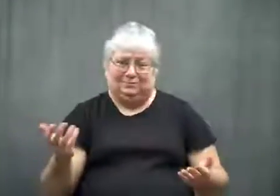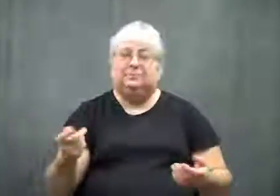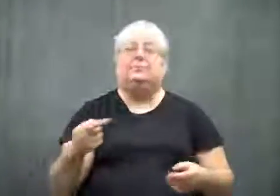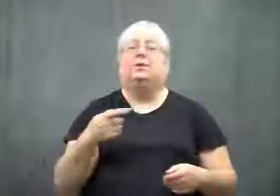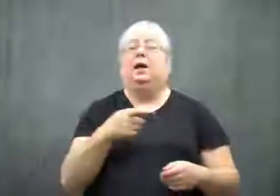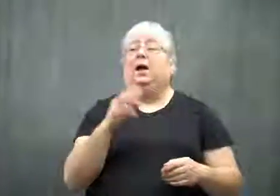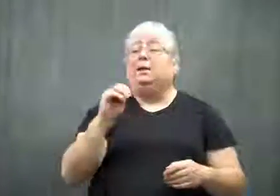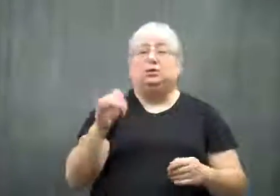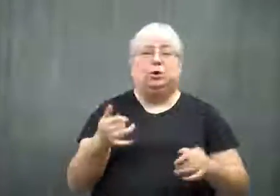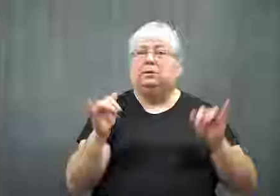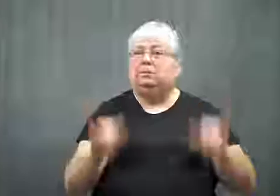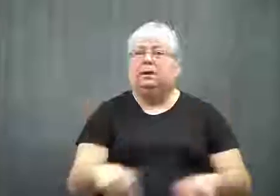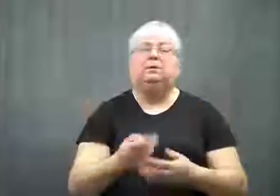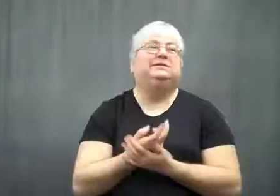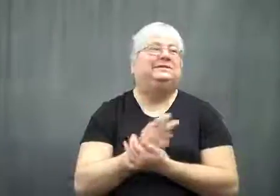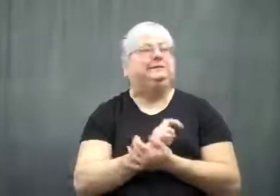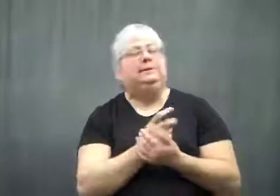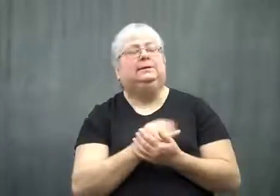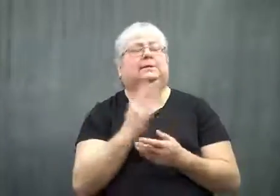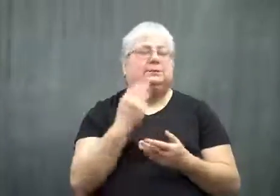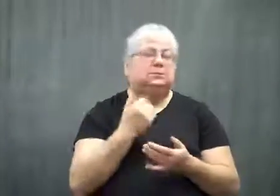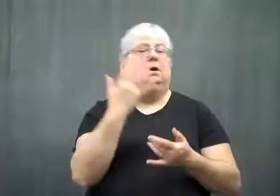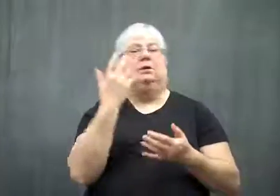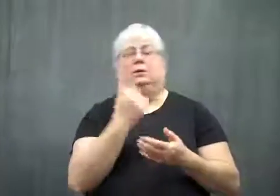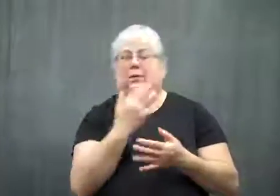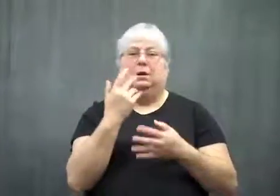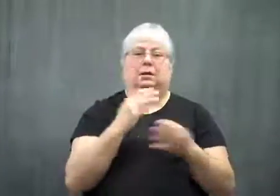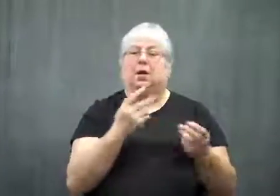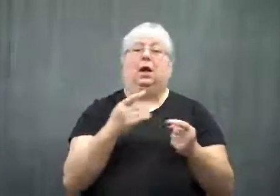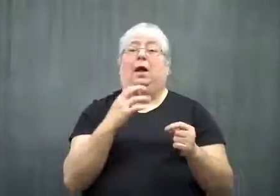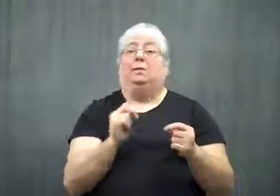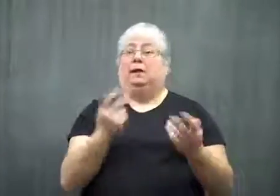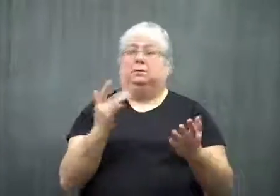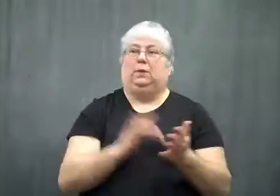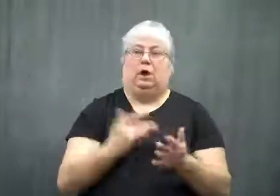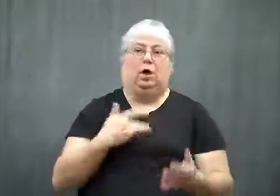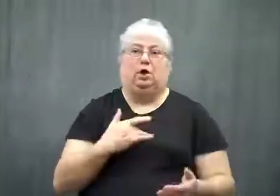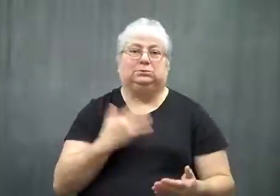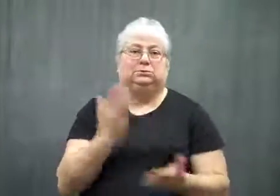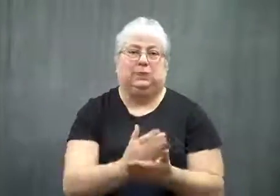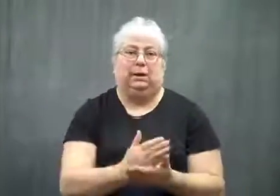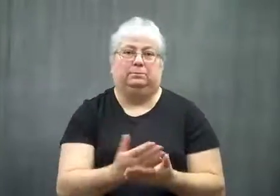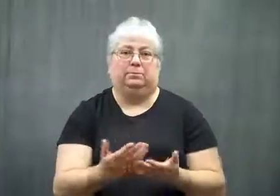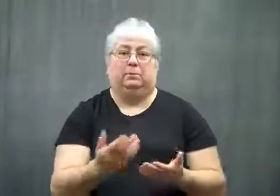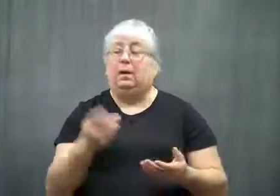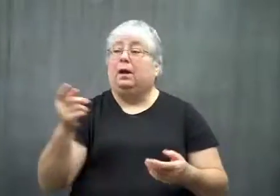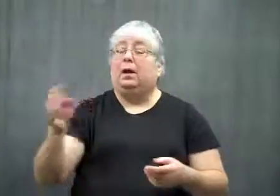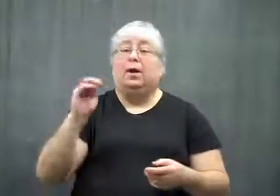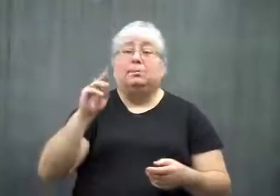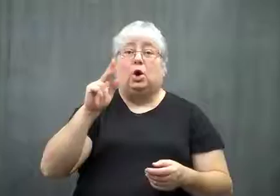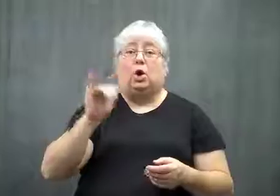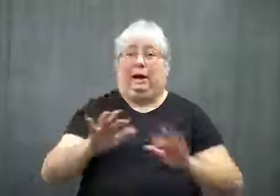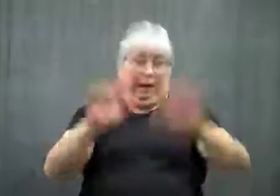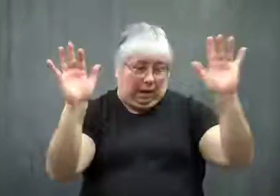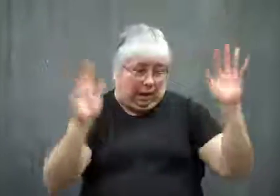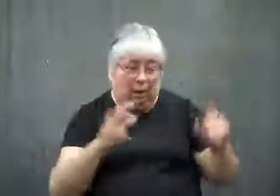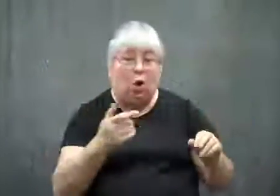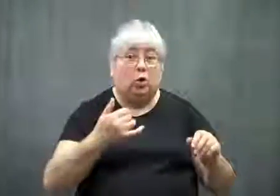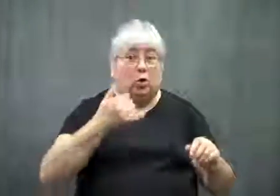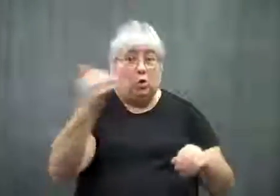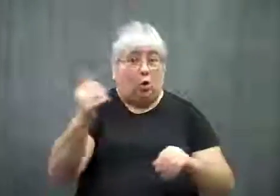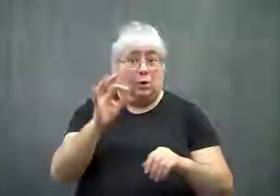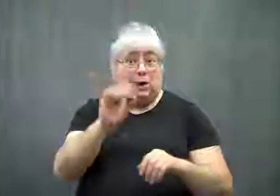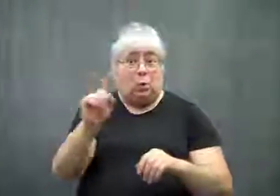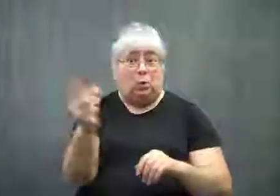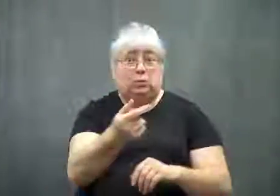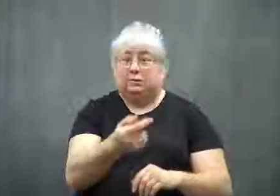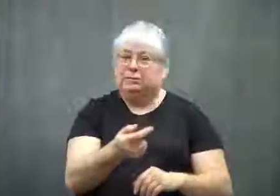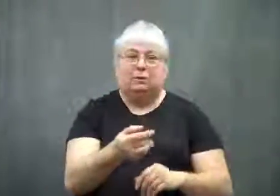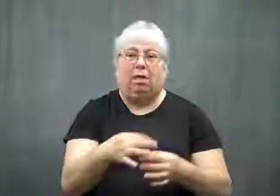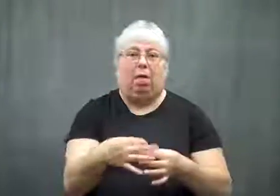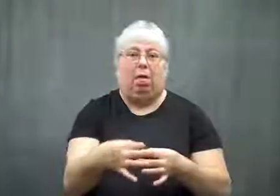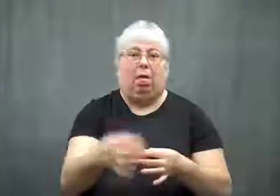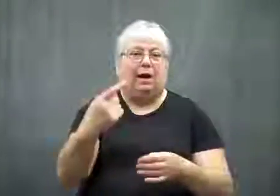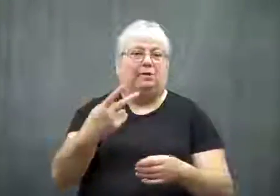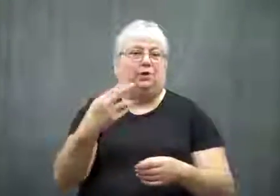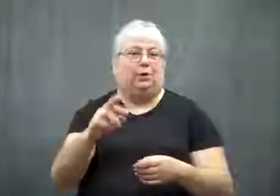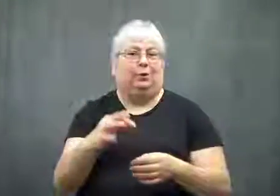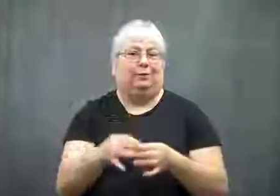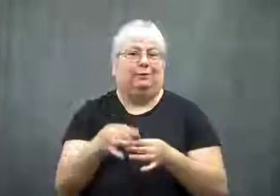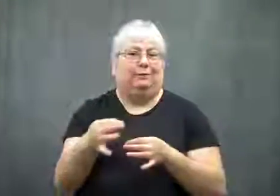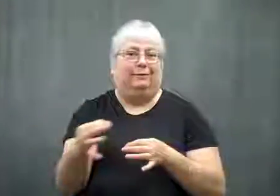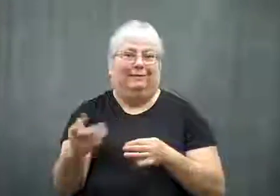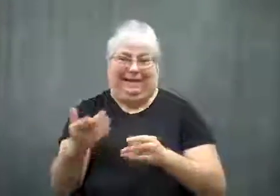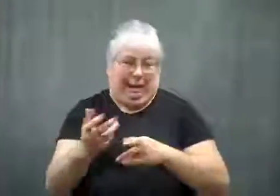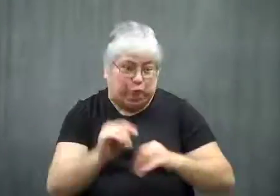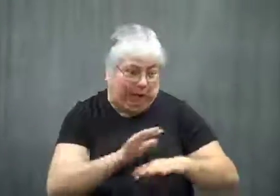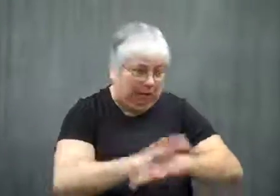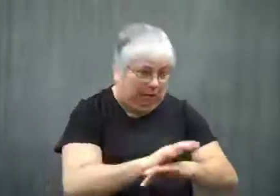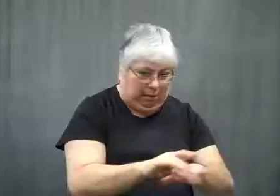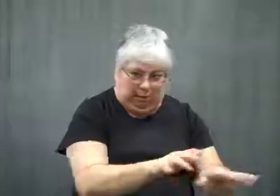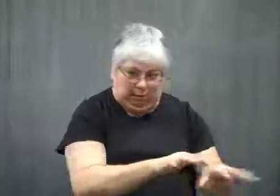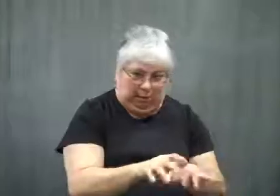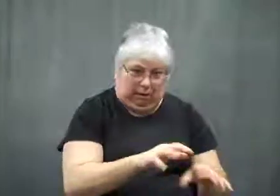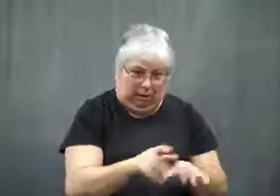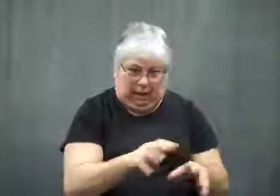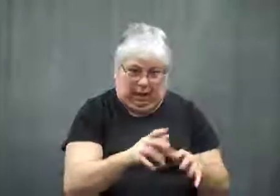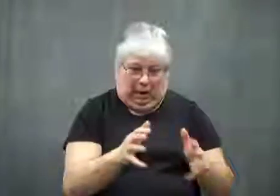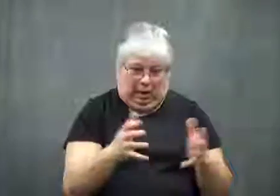Jackson slept fitfully, then went into cardiac arrest.